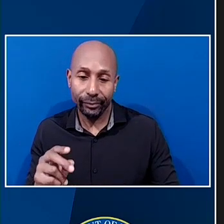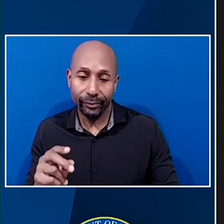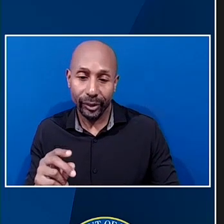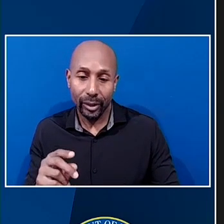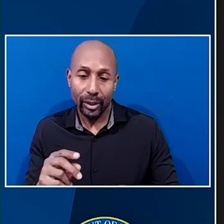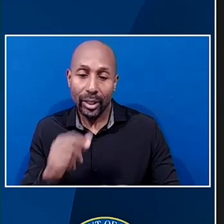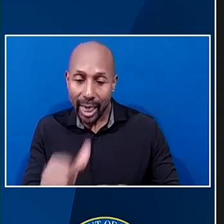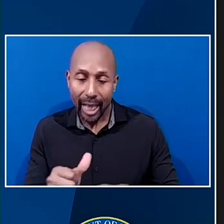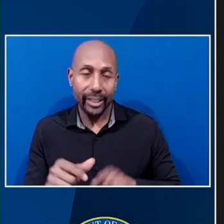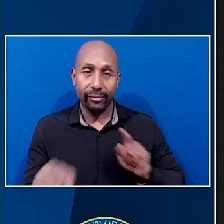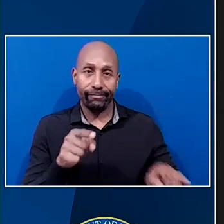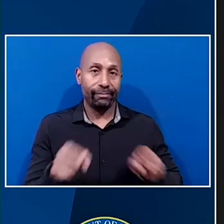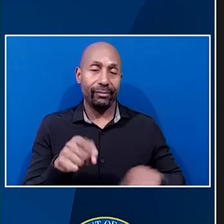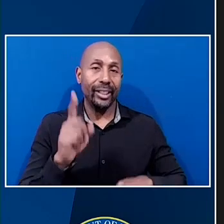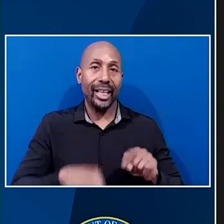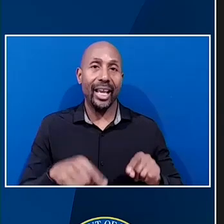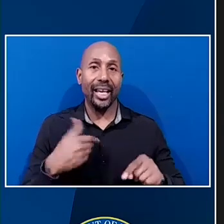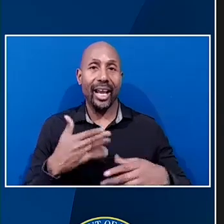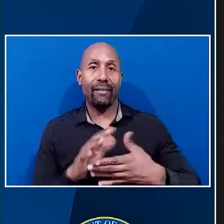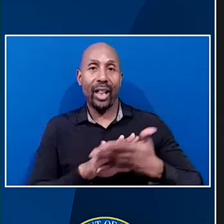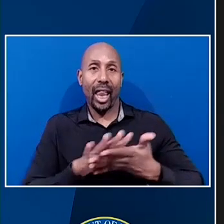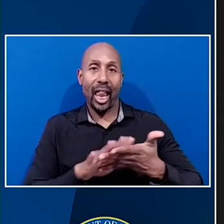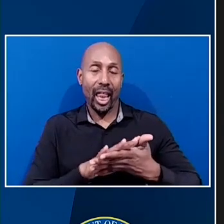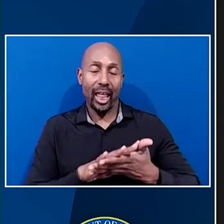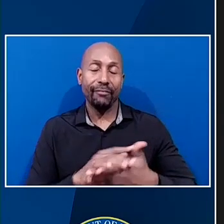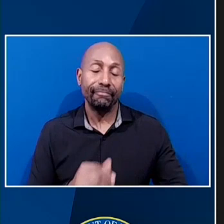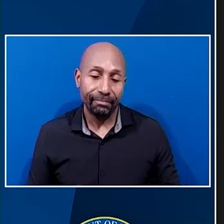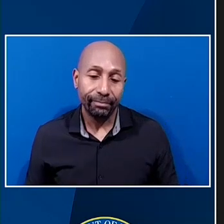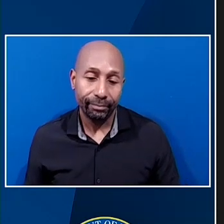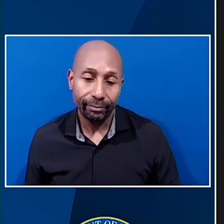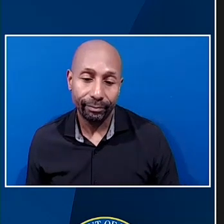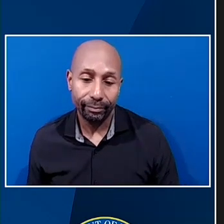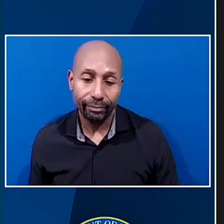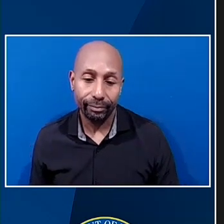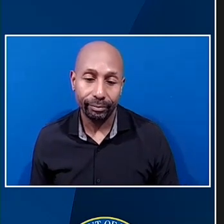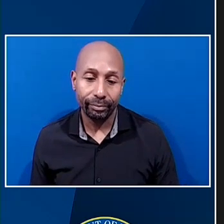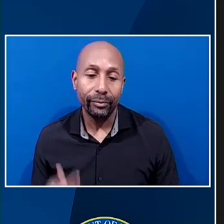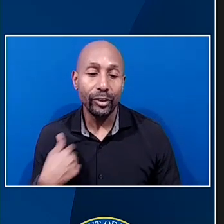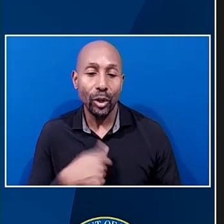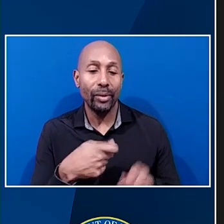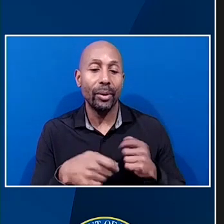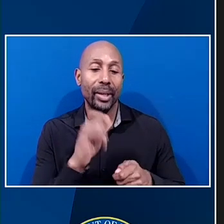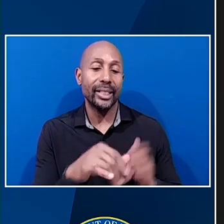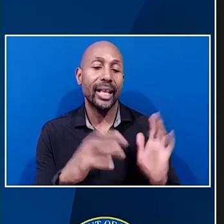Okay. For 668.228 (a)(2) romanette 2